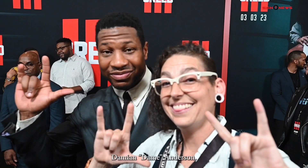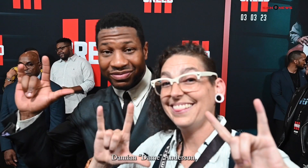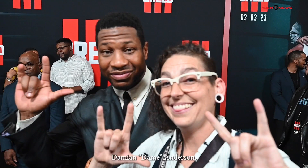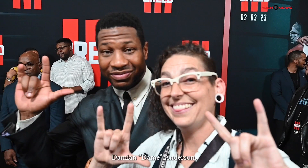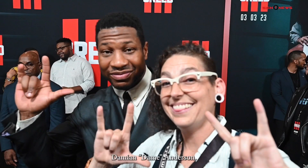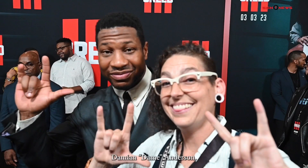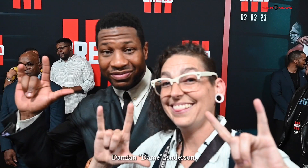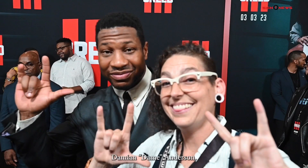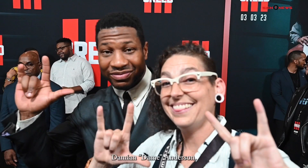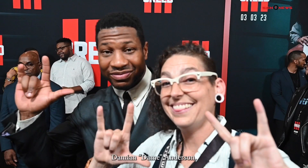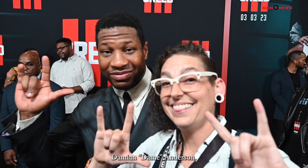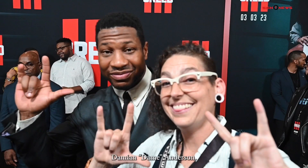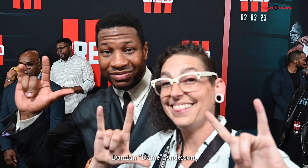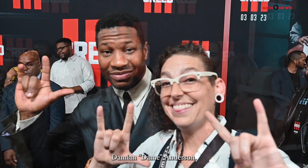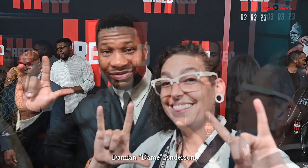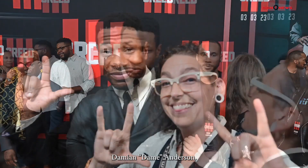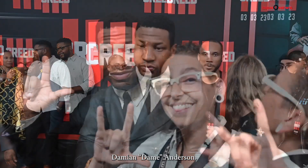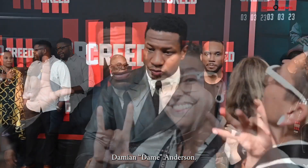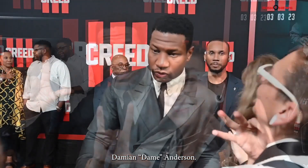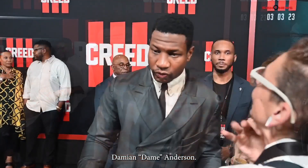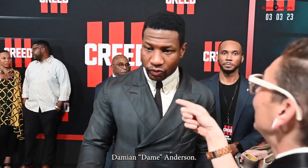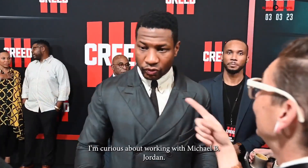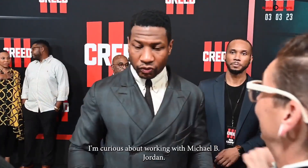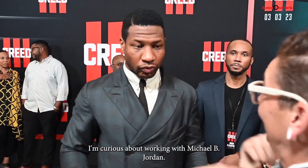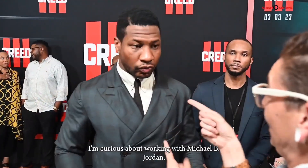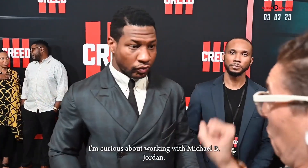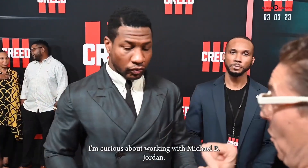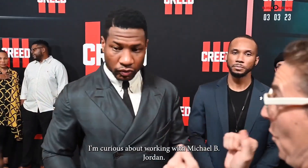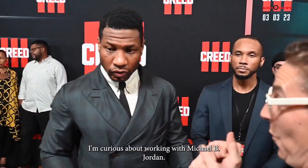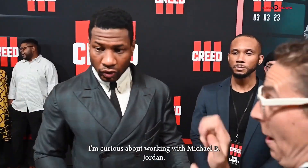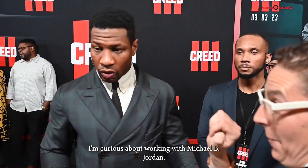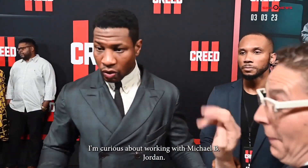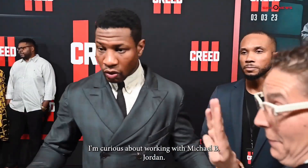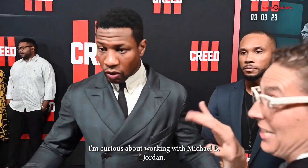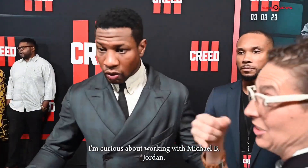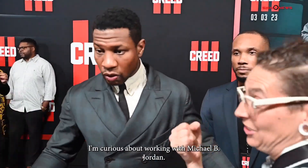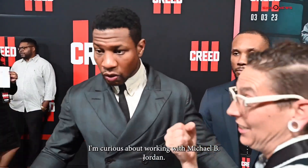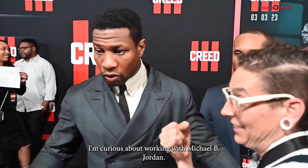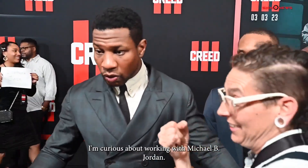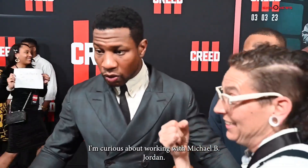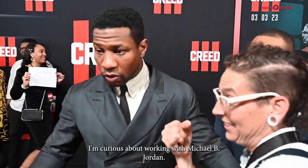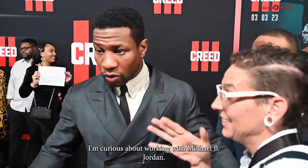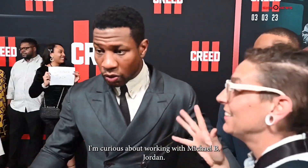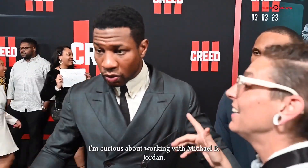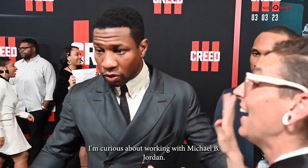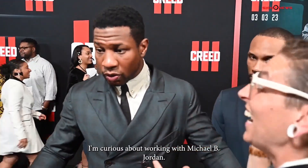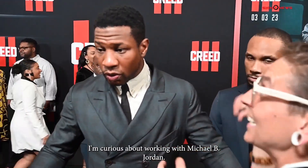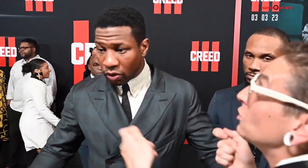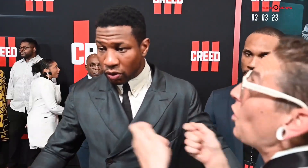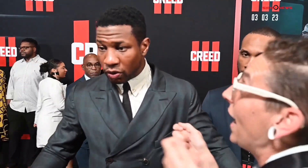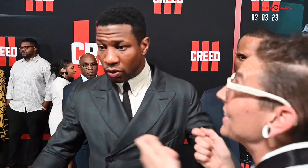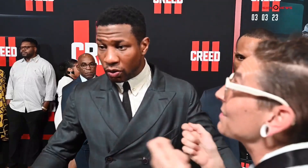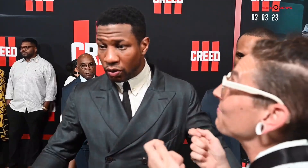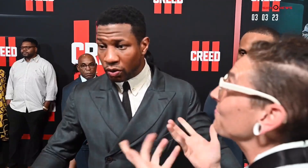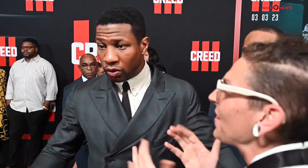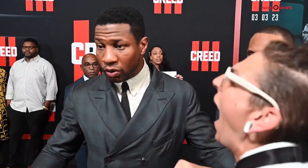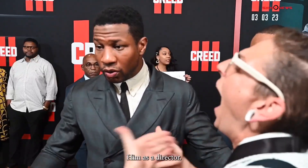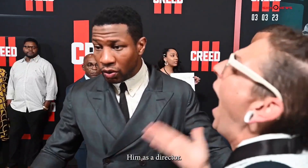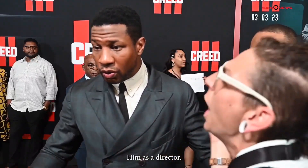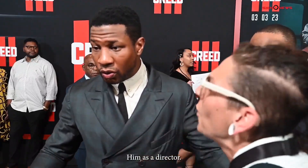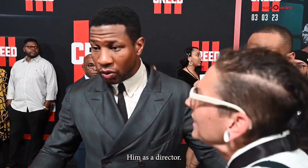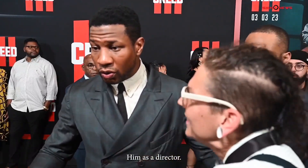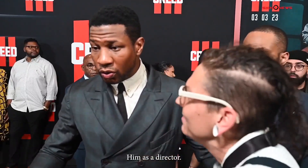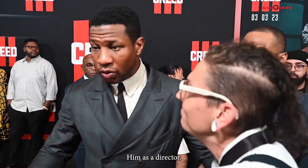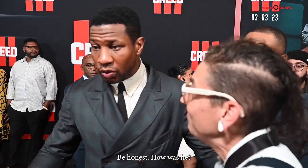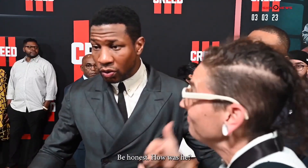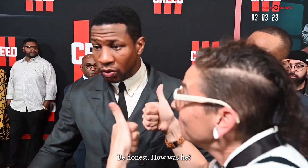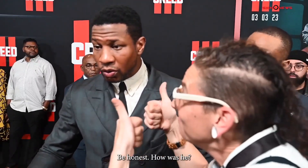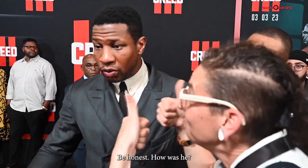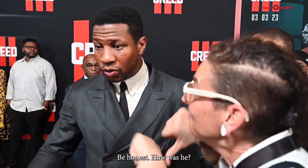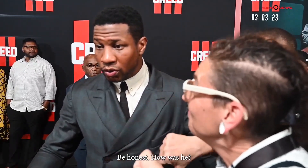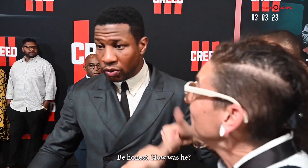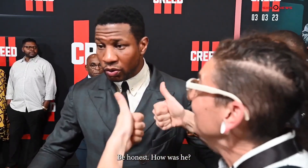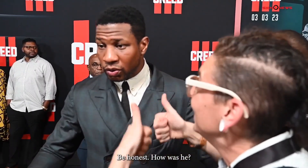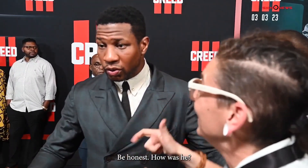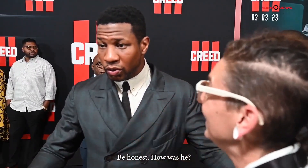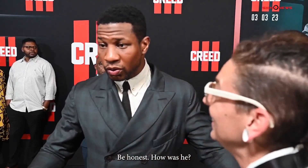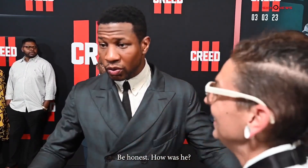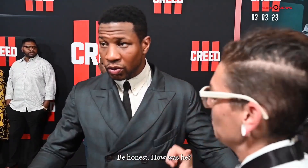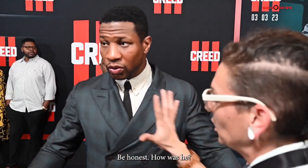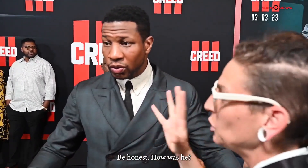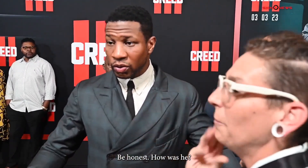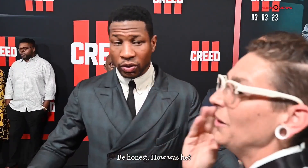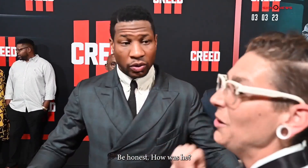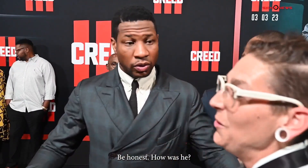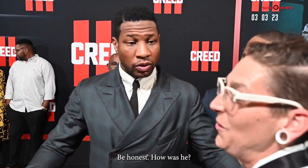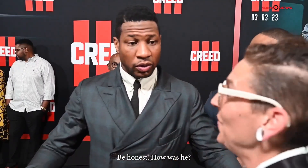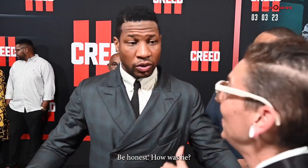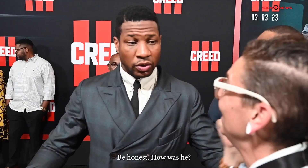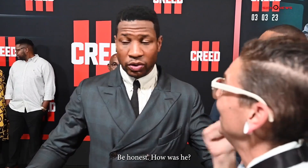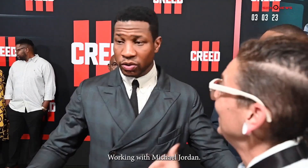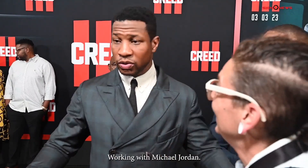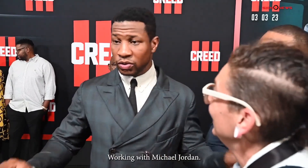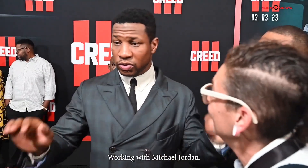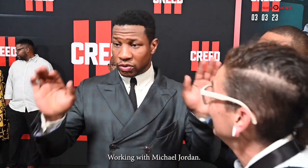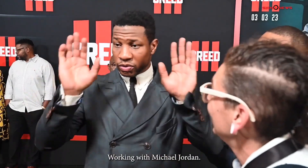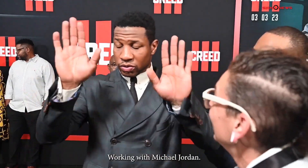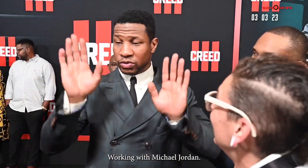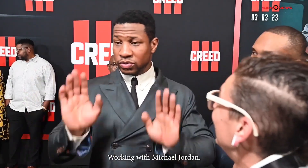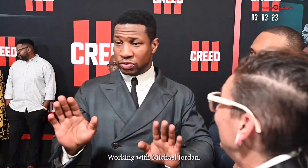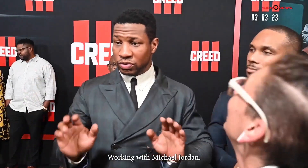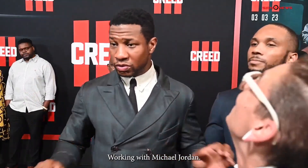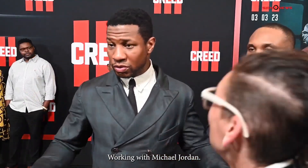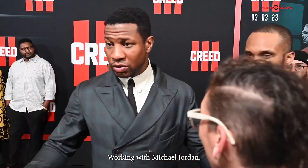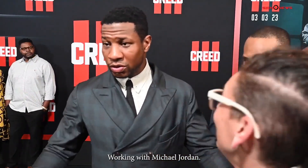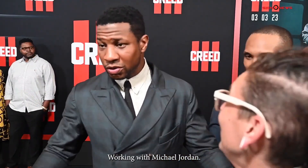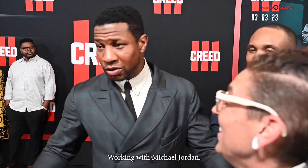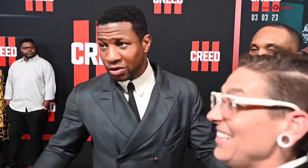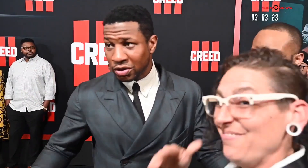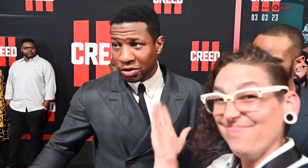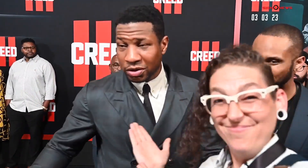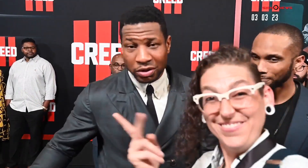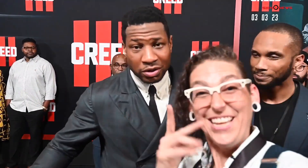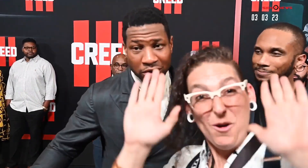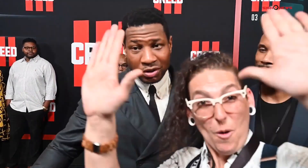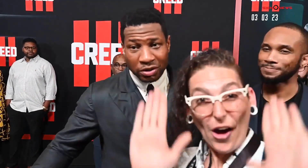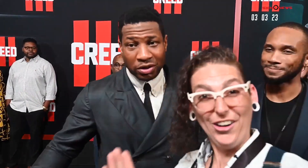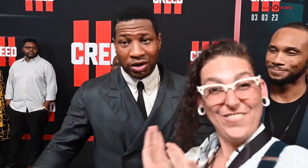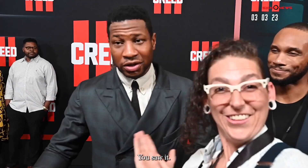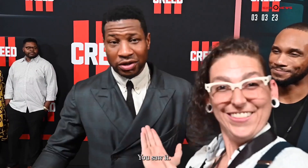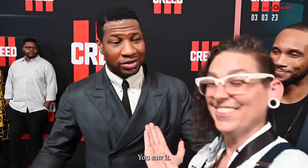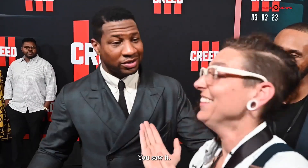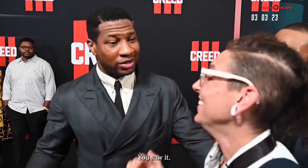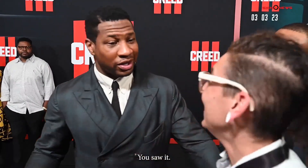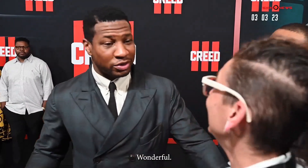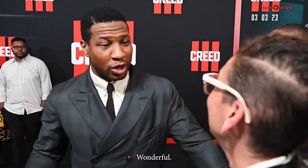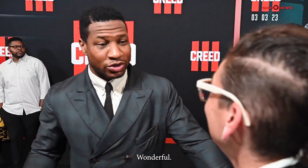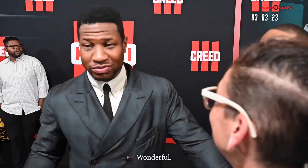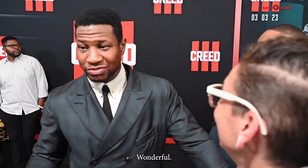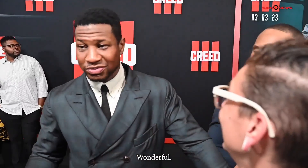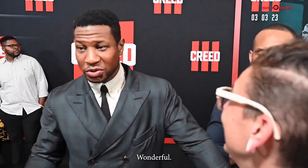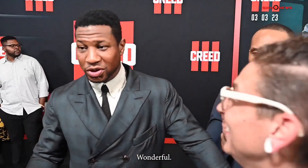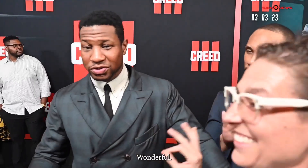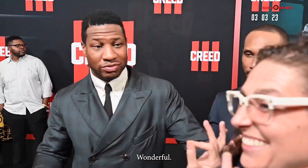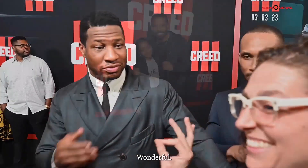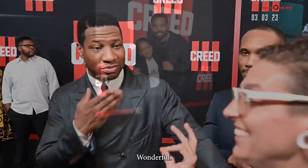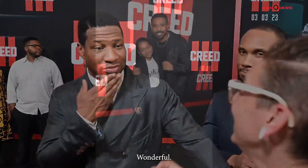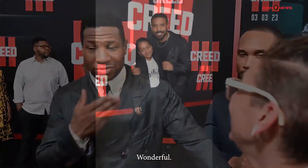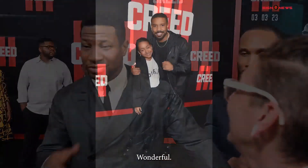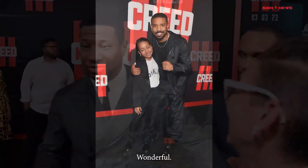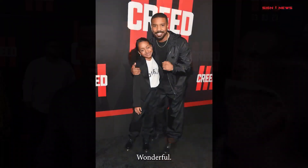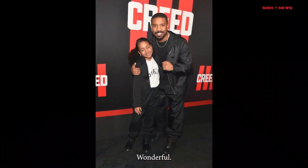this facial reconstruction bust led to the identification of Theodore Long in August